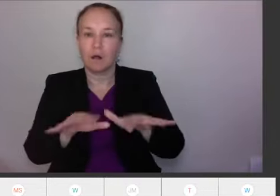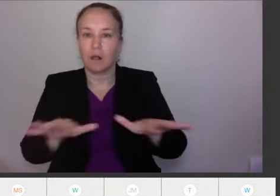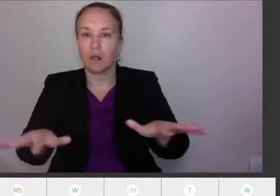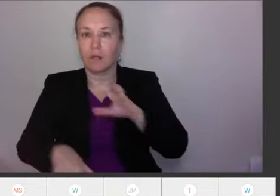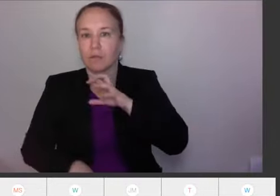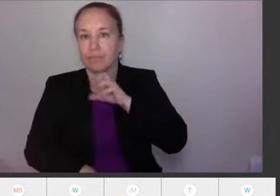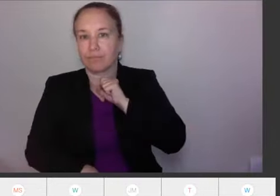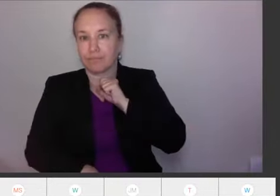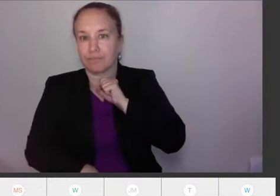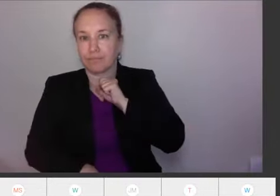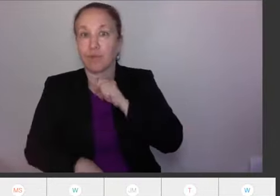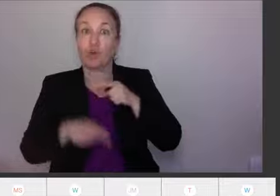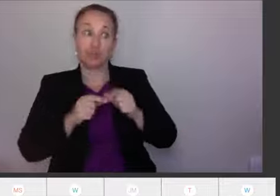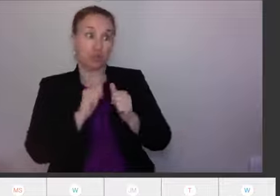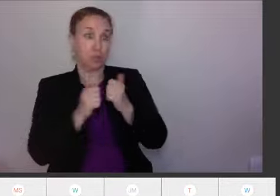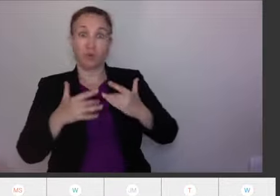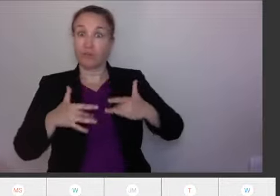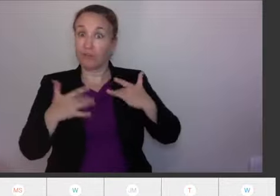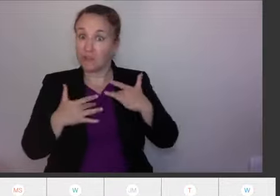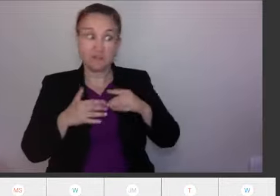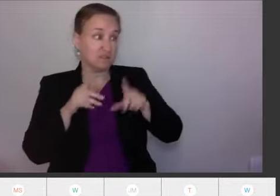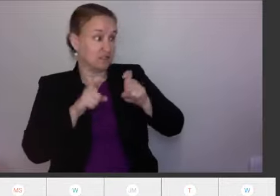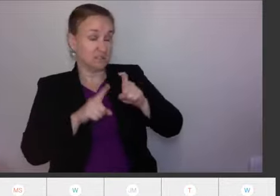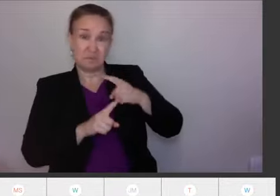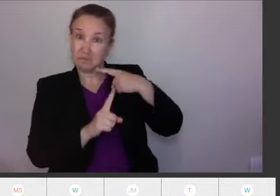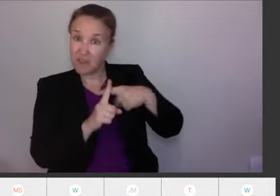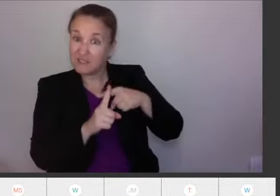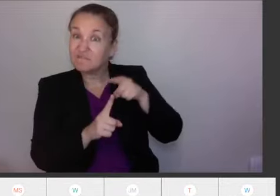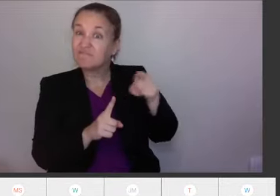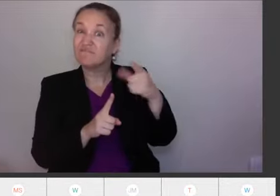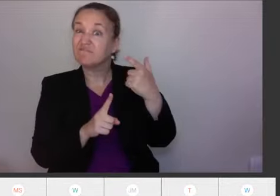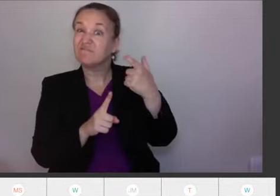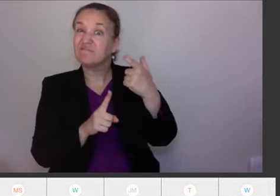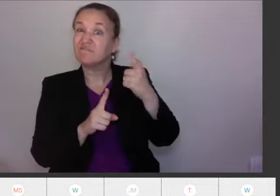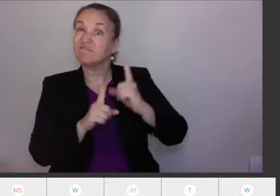have tested positive have been unable to consistently maintain social distancing